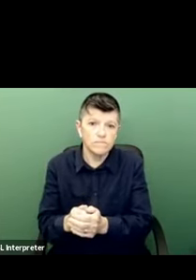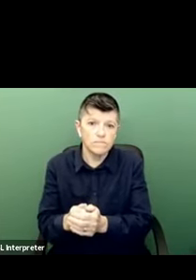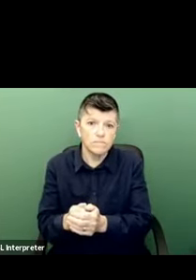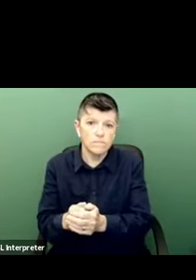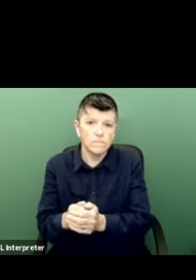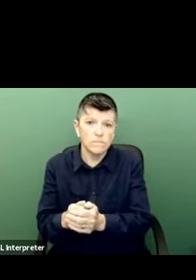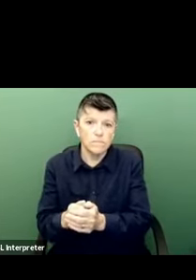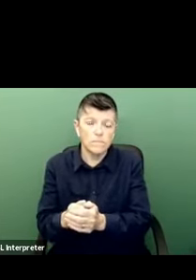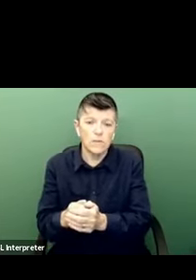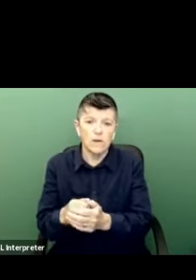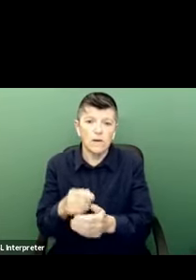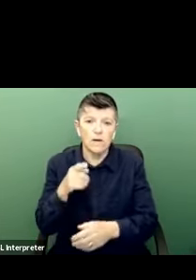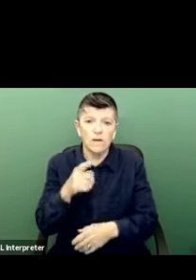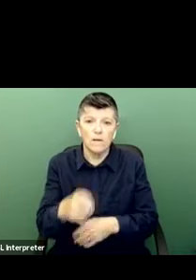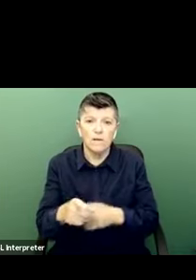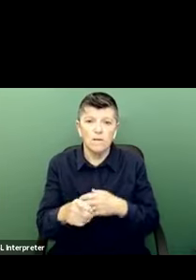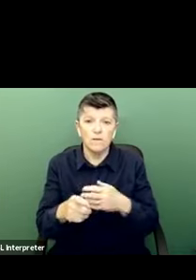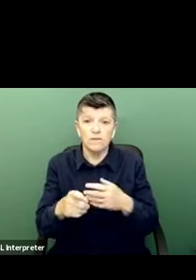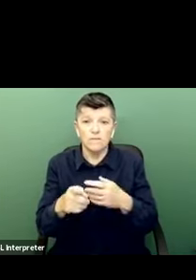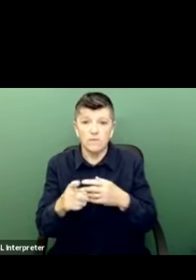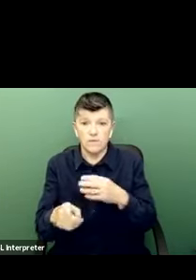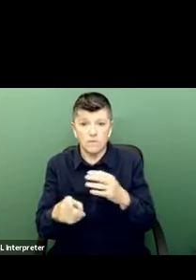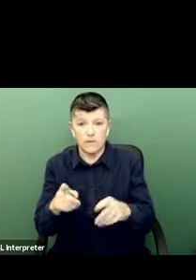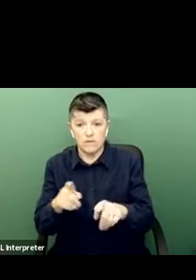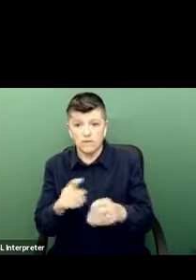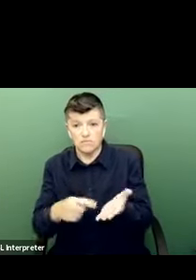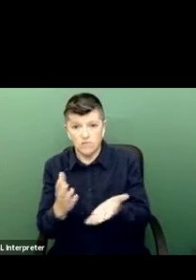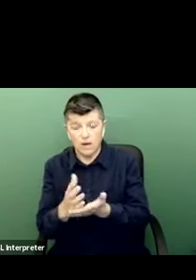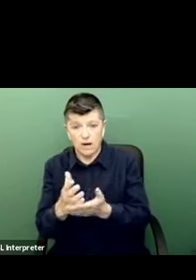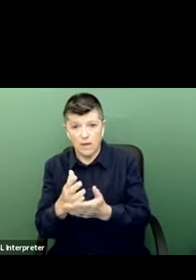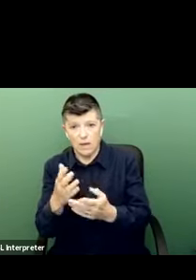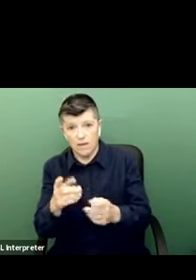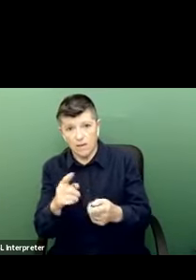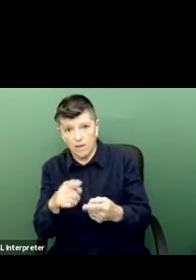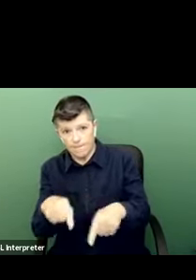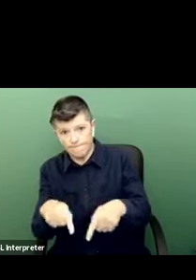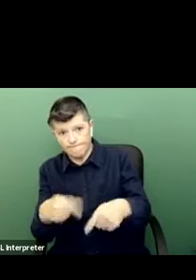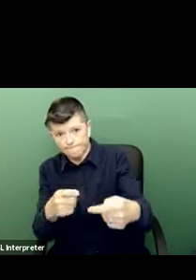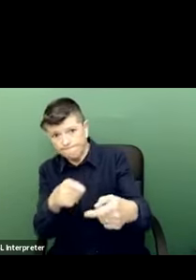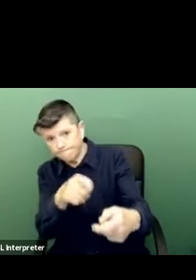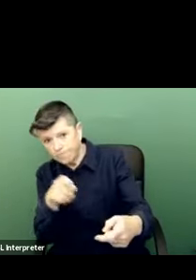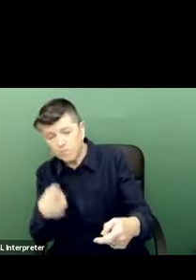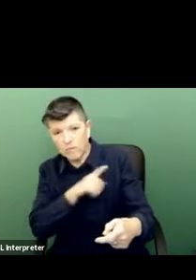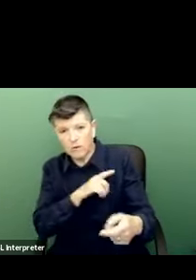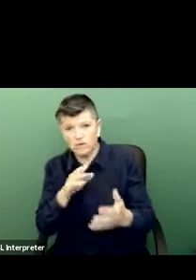rights. The the human rights in the absence of legislation